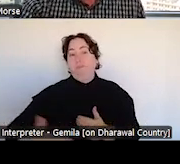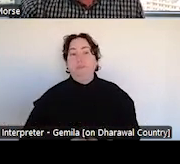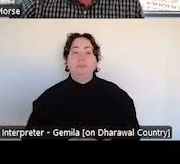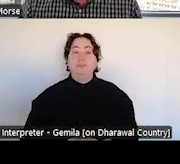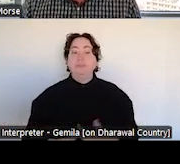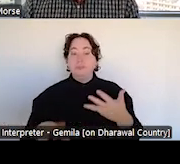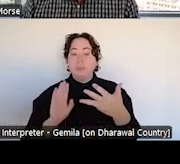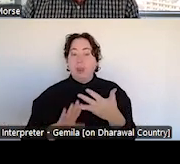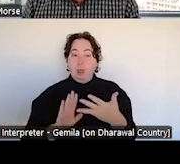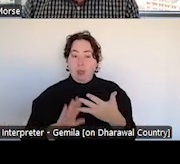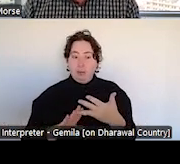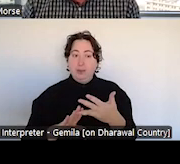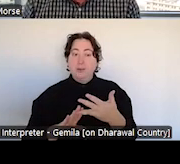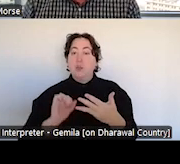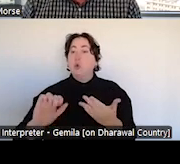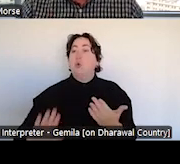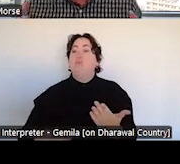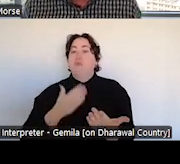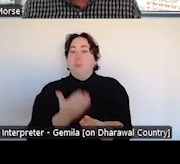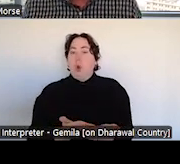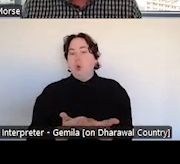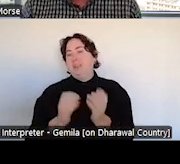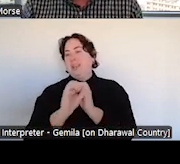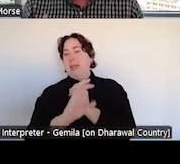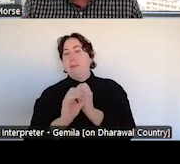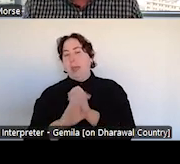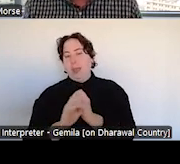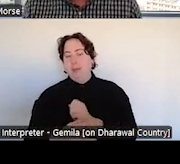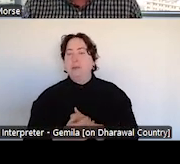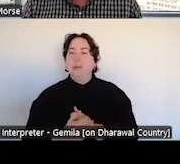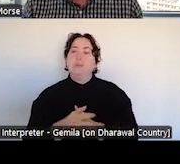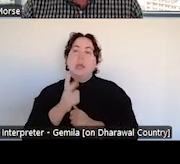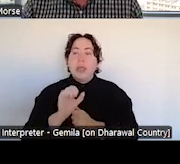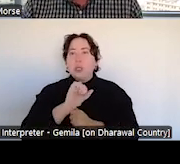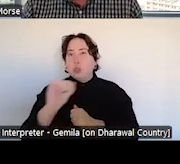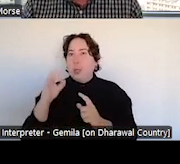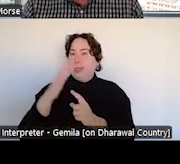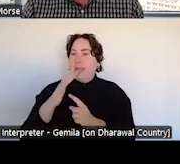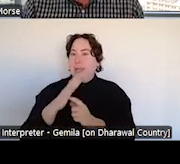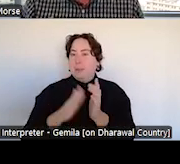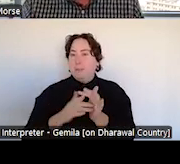And then the proposed campaign. Give us some detail. What are your key messages? How are